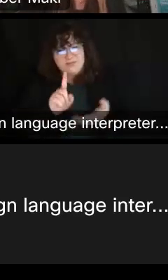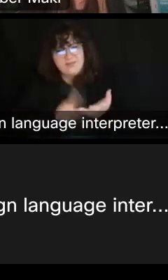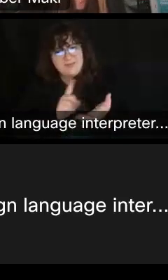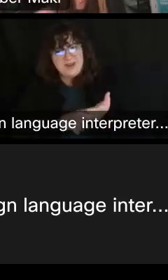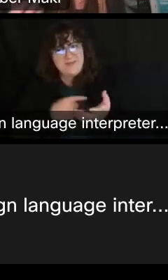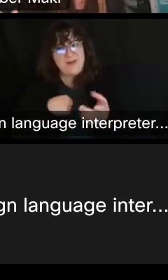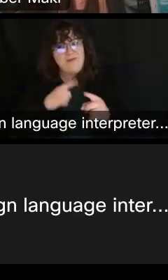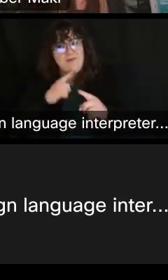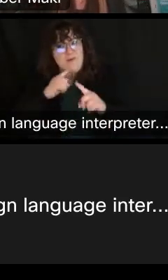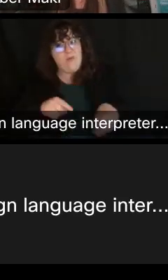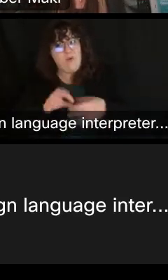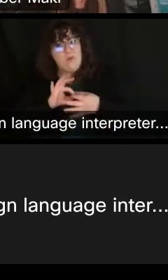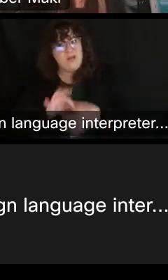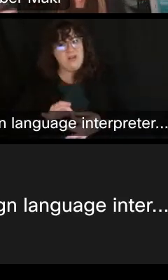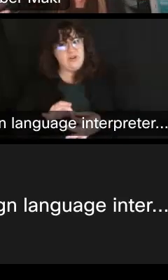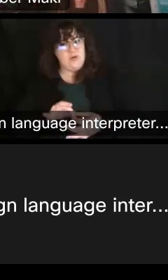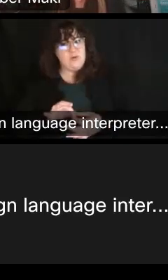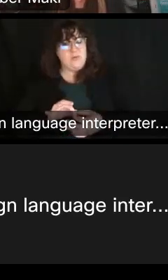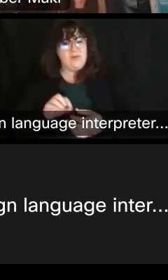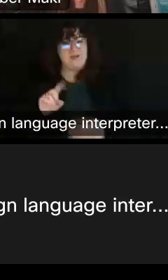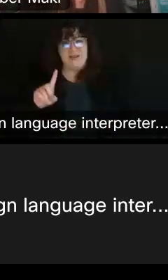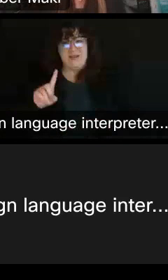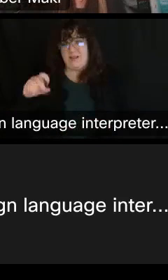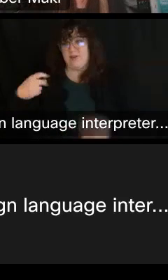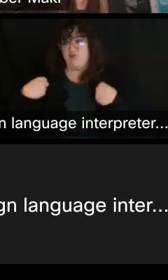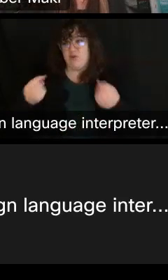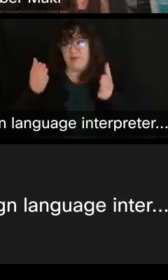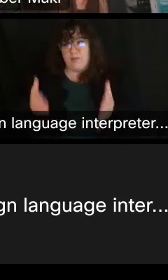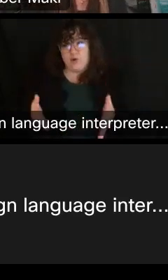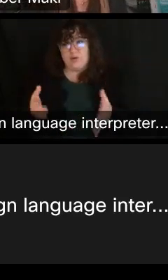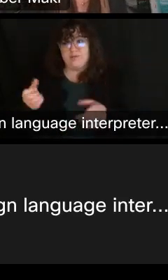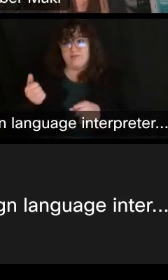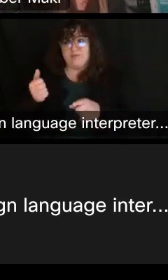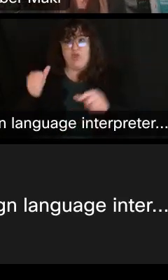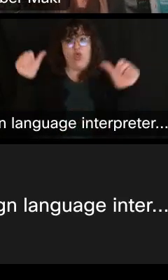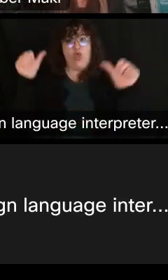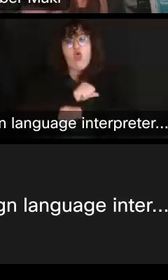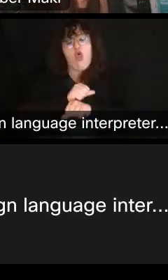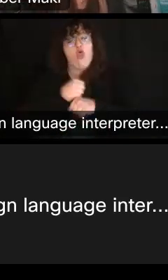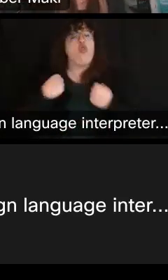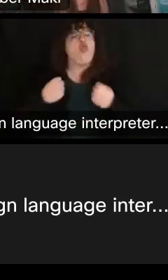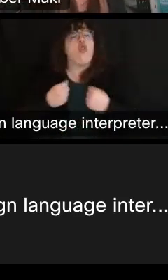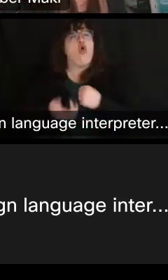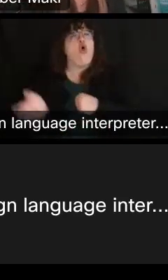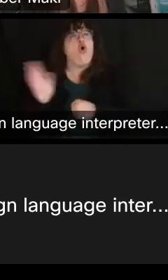about one of the DSPs driving the person around intoxicated all day. That might be a report you